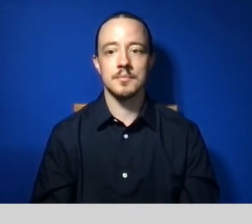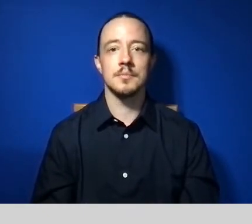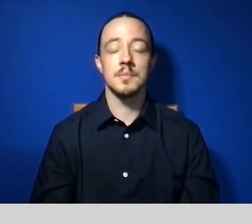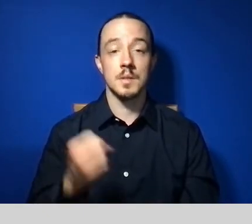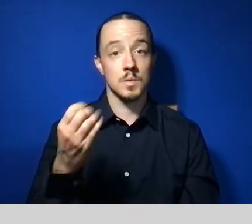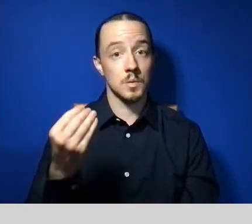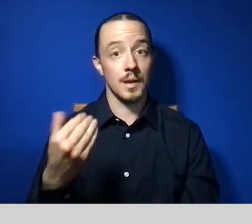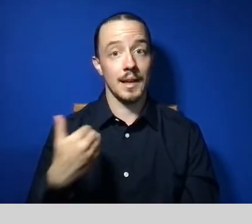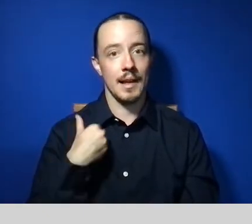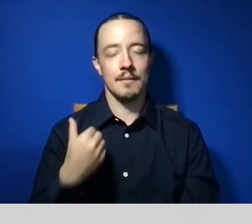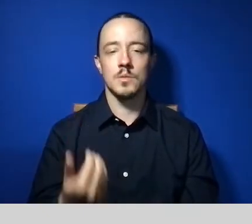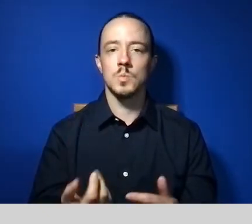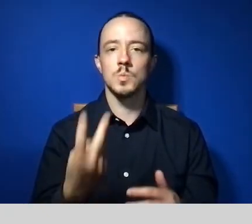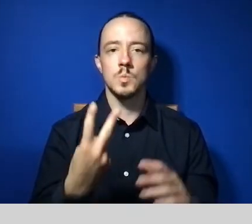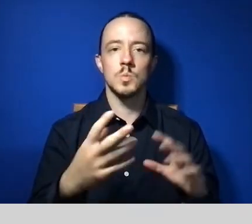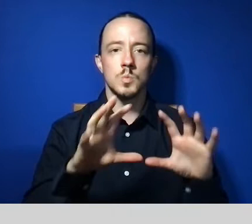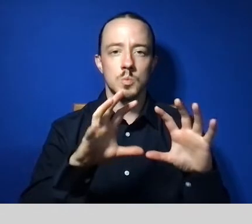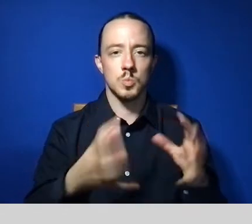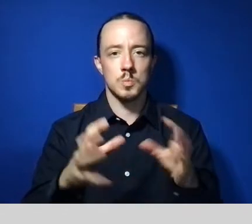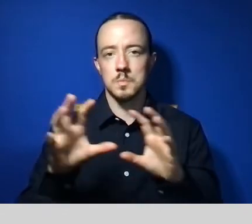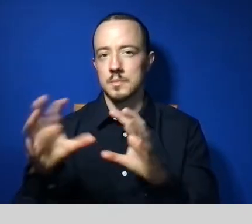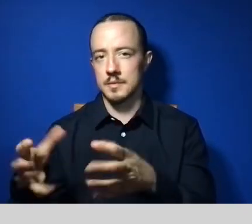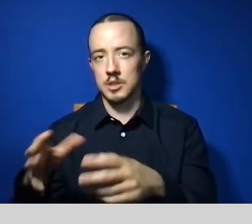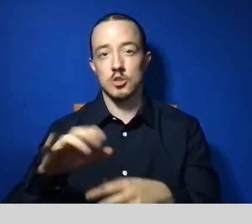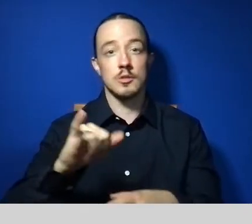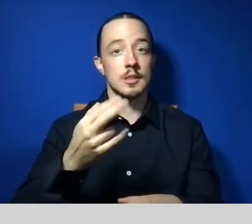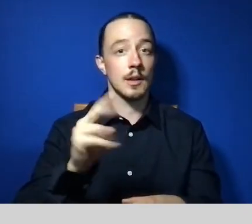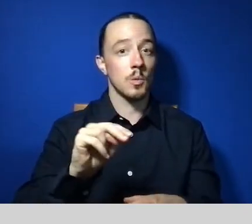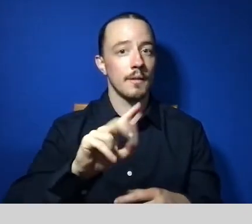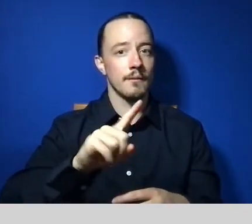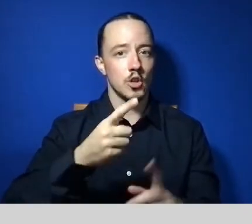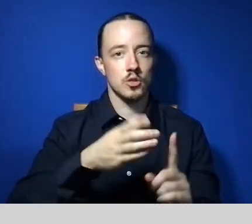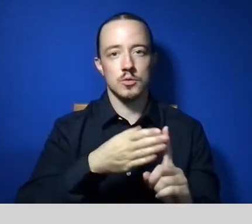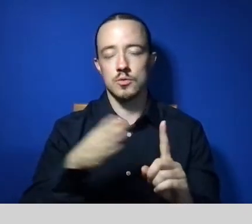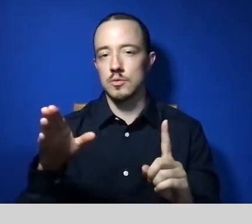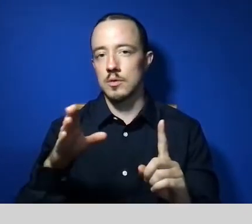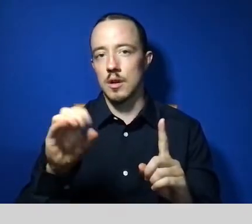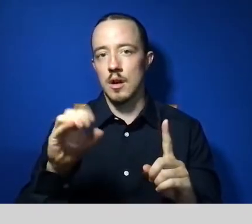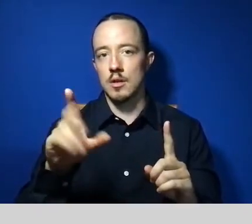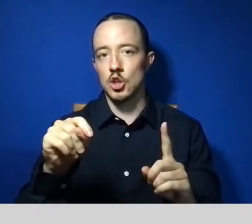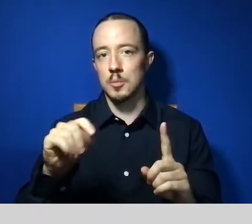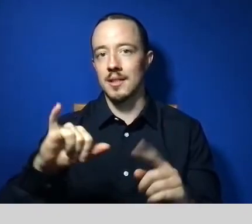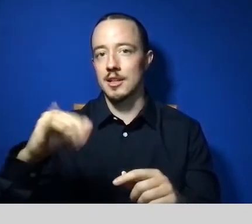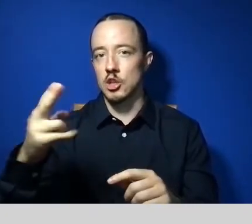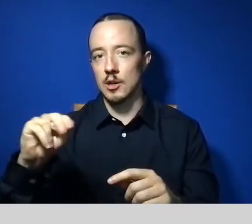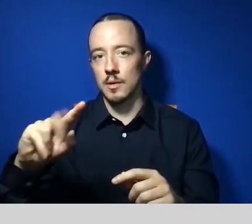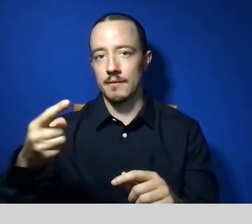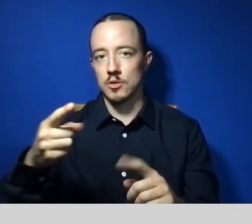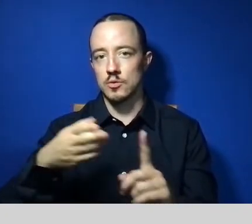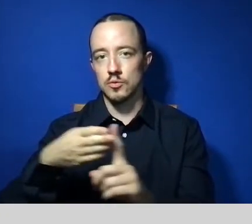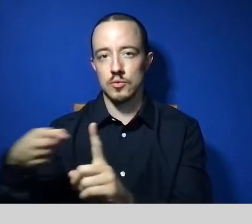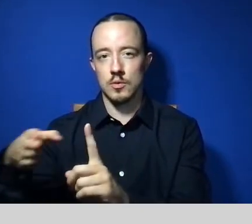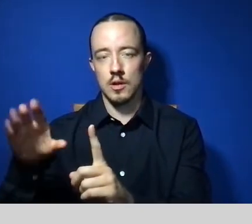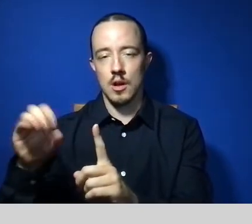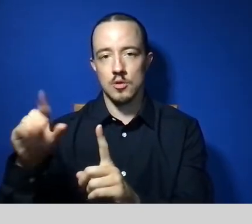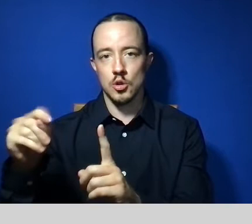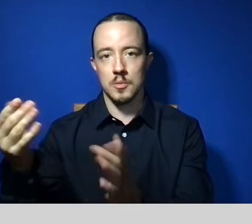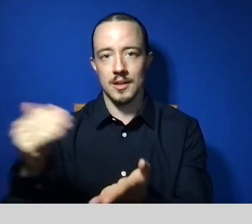Uhm, and so this is January 1st through October. And then January 1st through October, I have two groups,